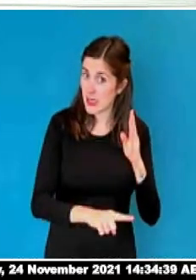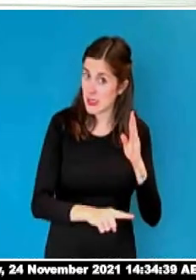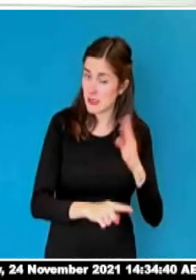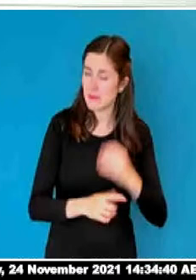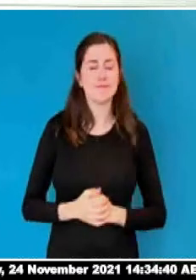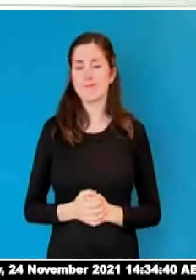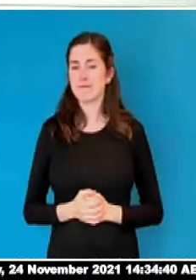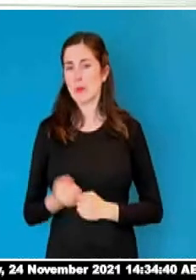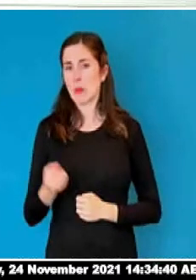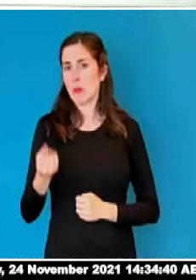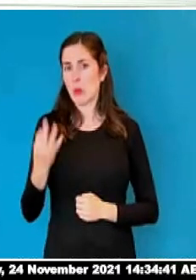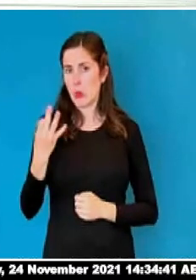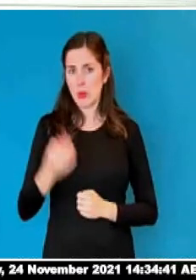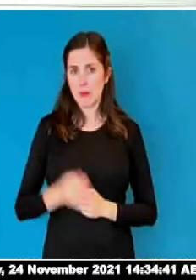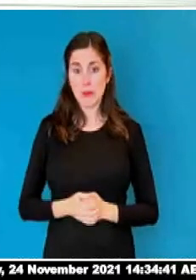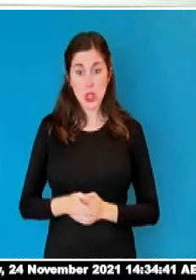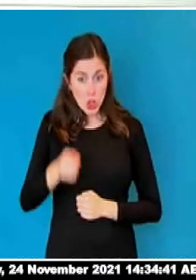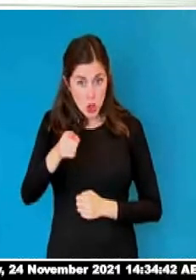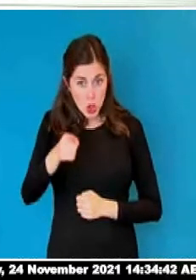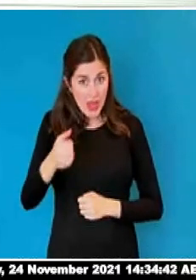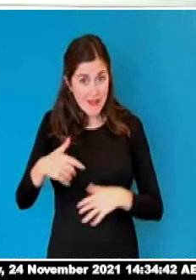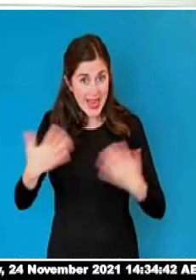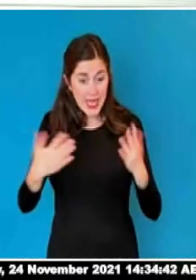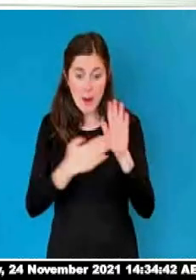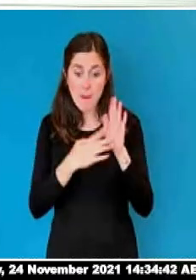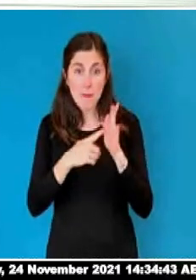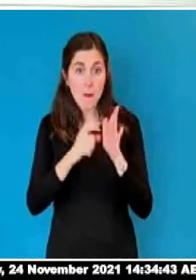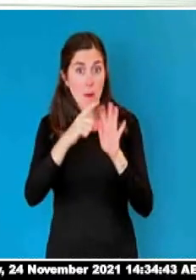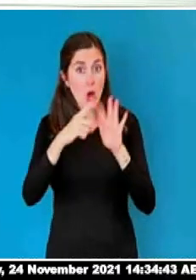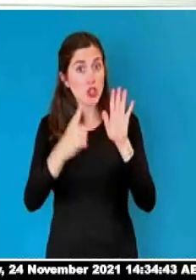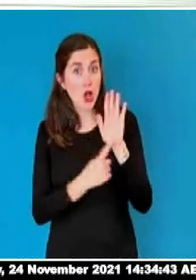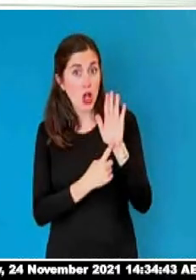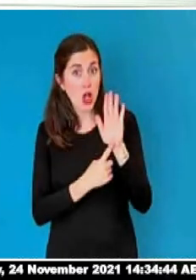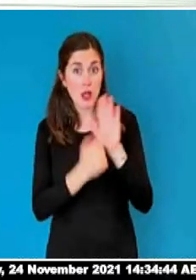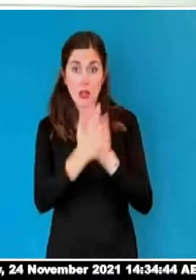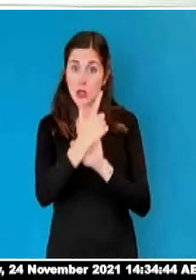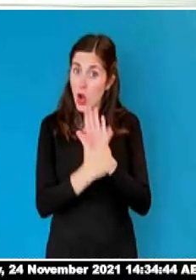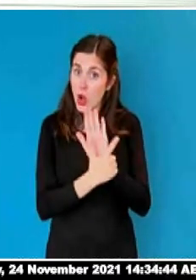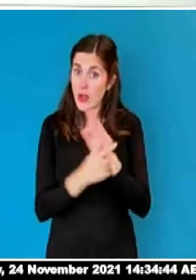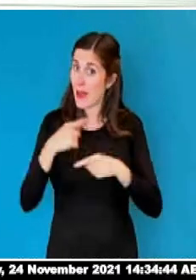And there's no model code dealing with harassment or discrimination, is there?